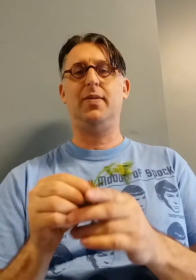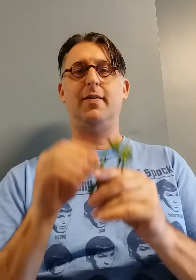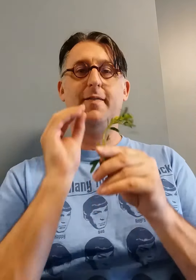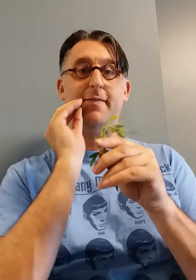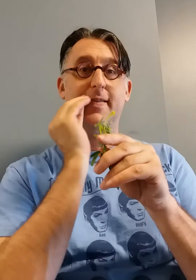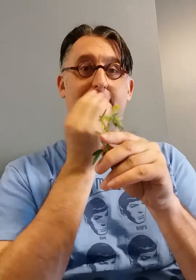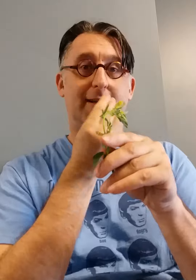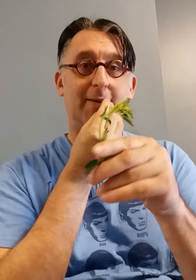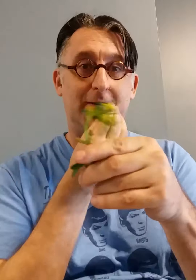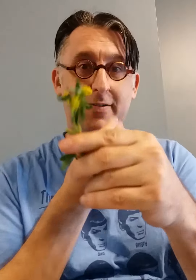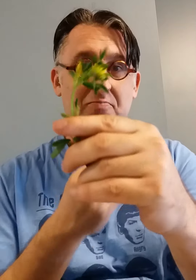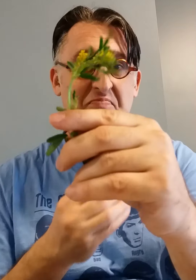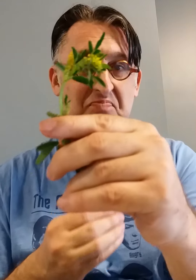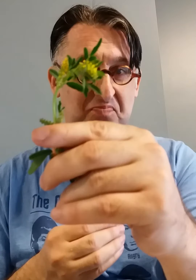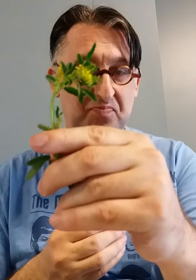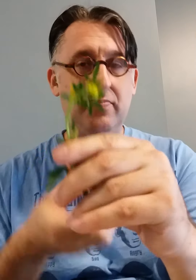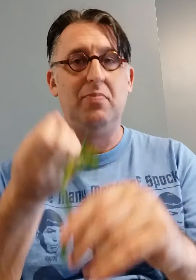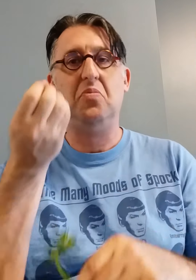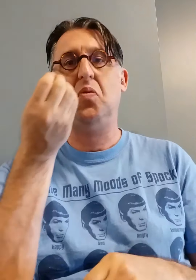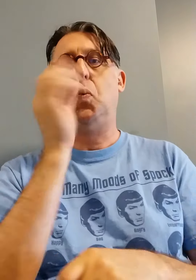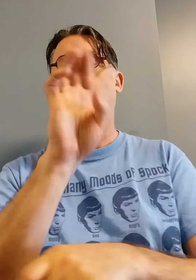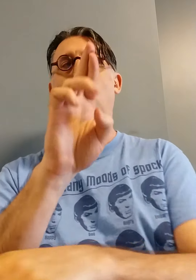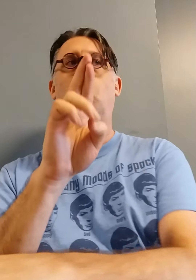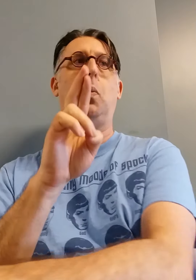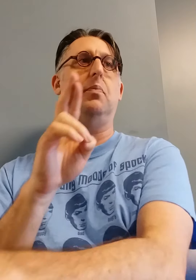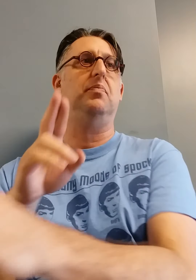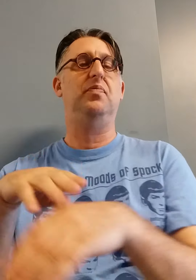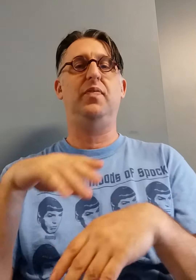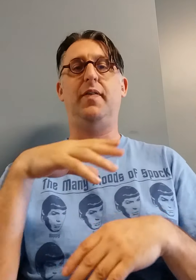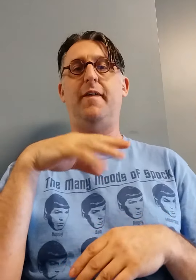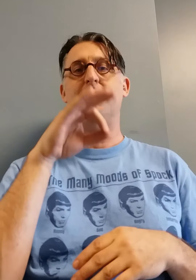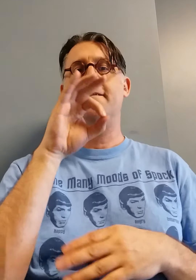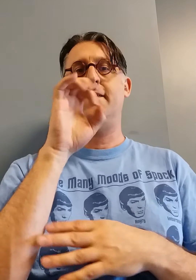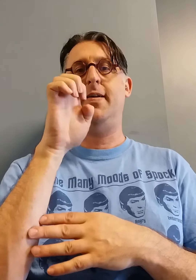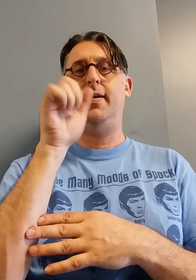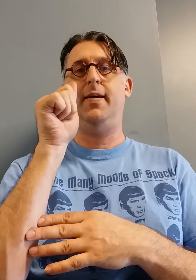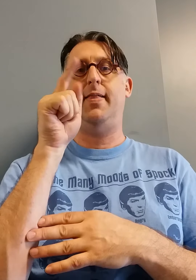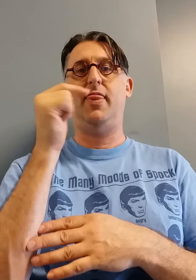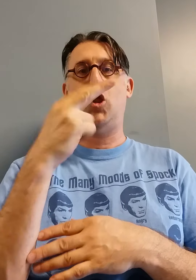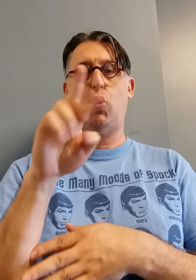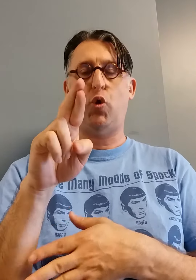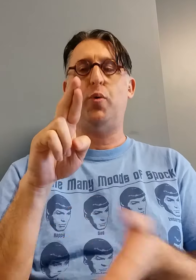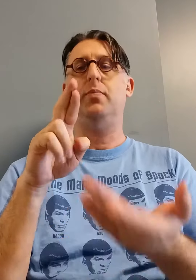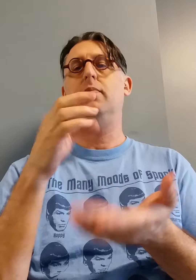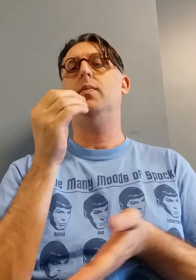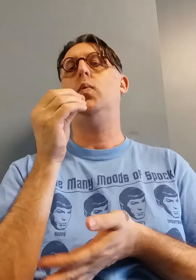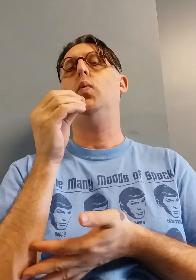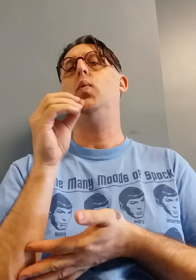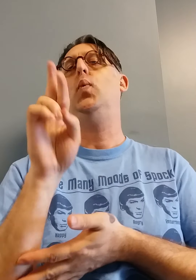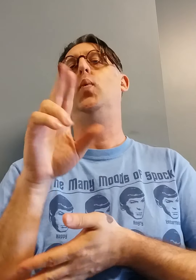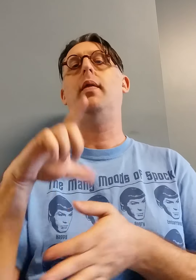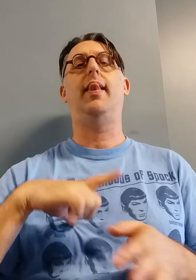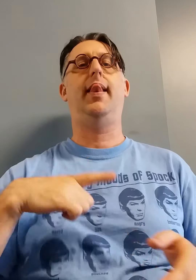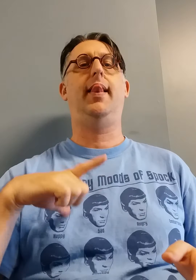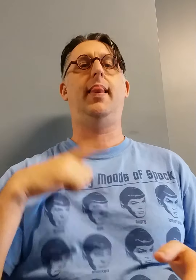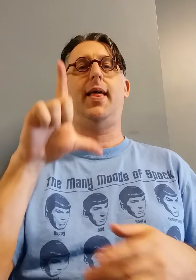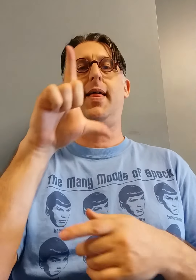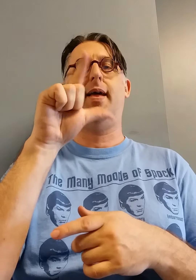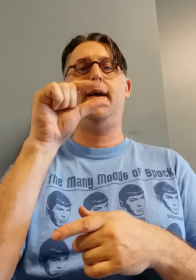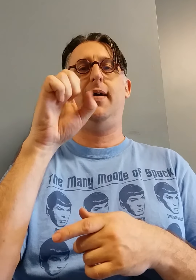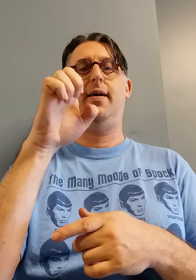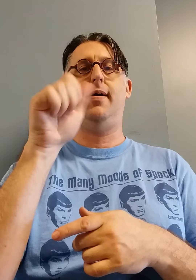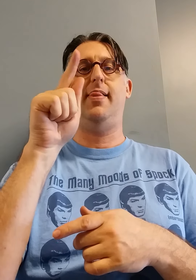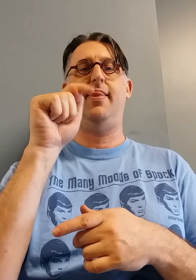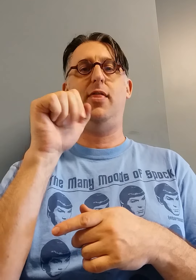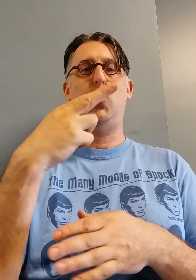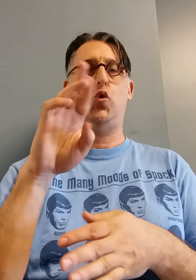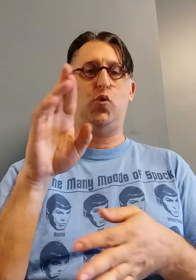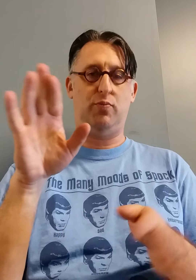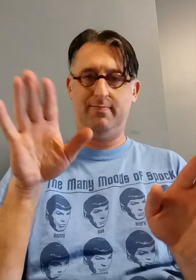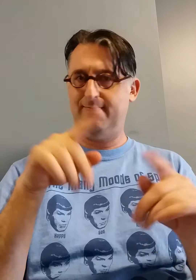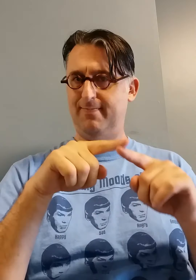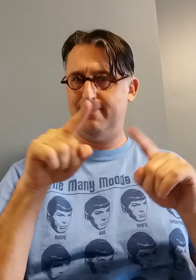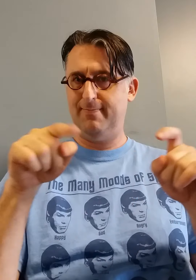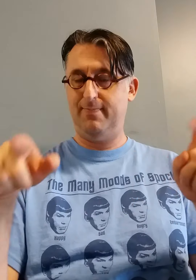Flower or Feather or Leather... Variety is fine...